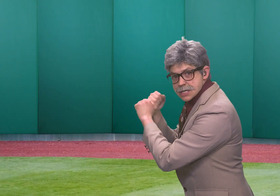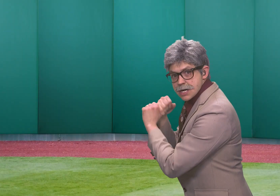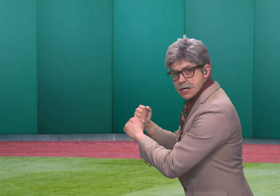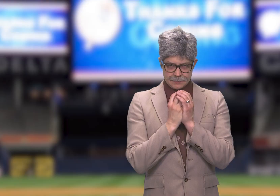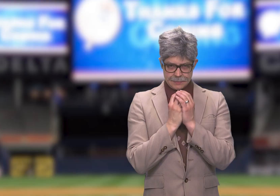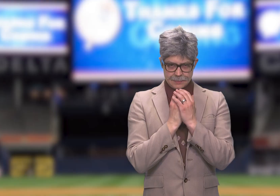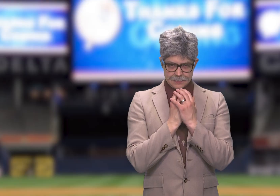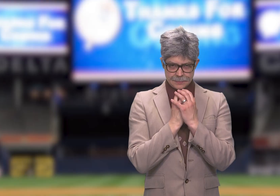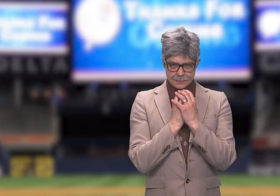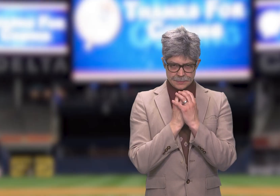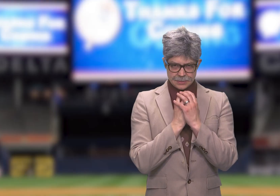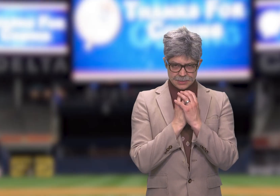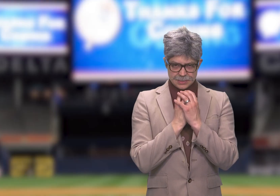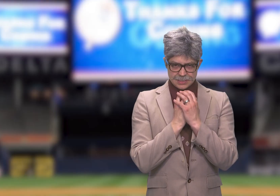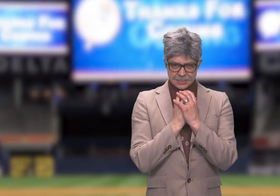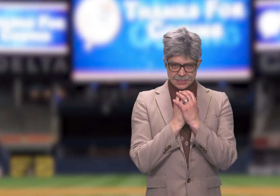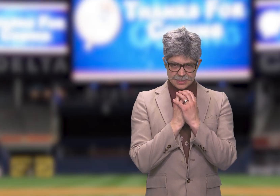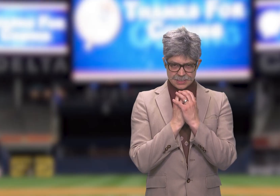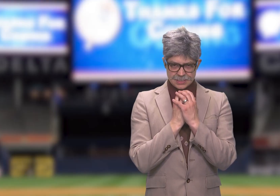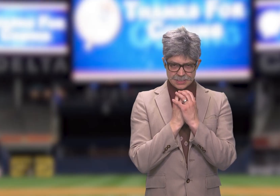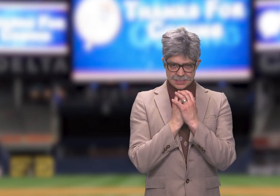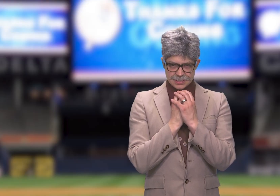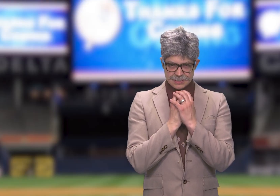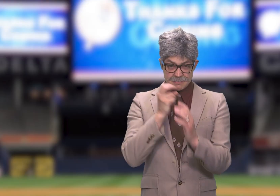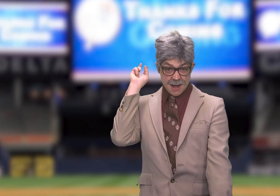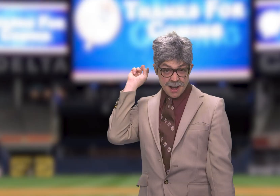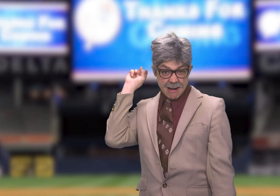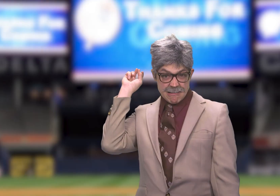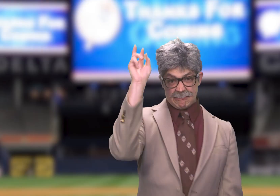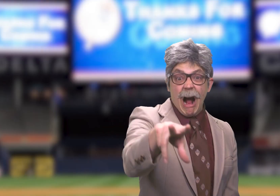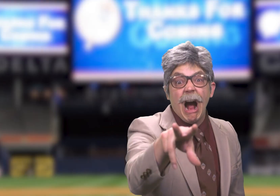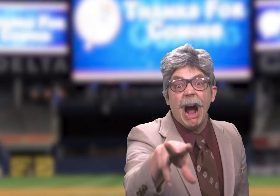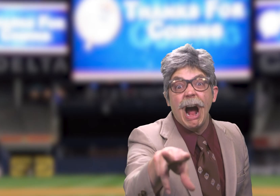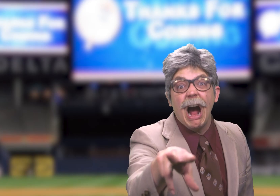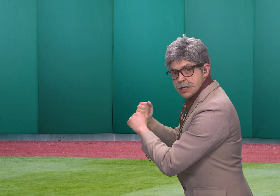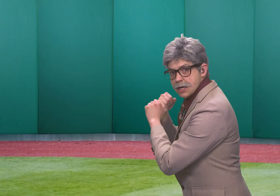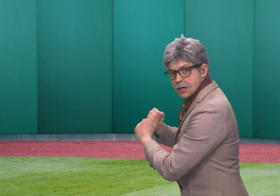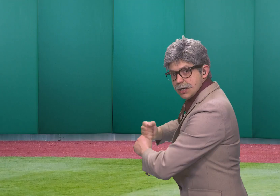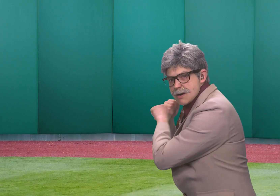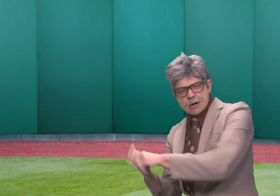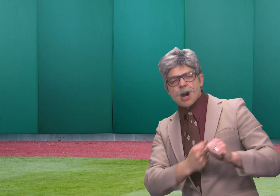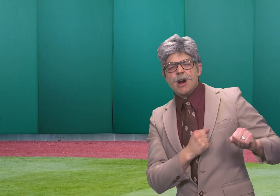[roaring crowd] DAAAAHH!!!